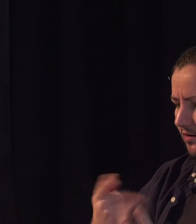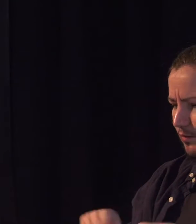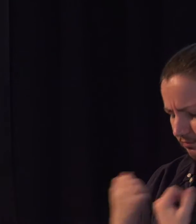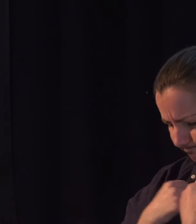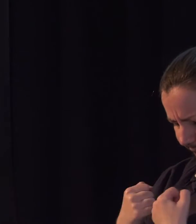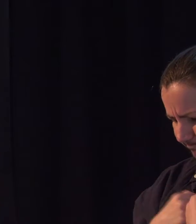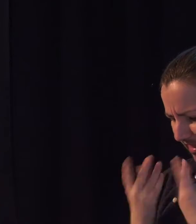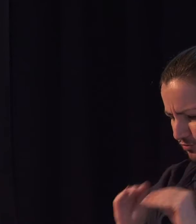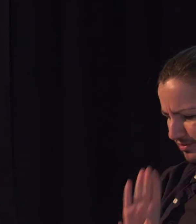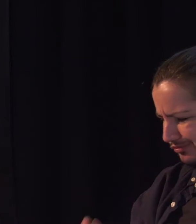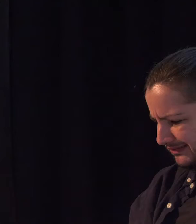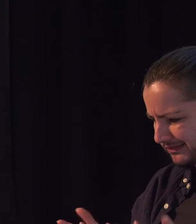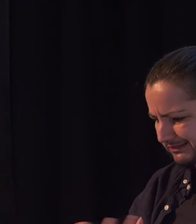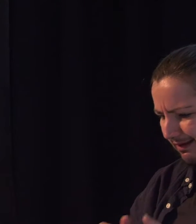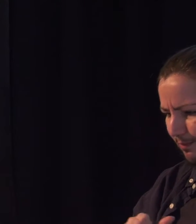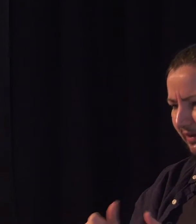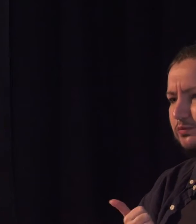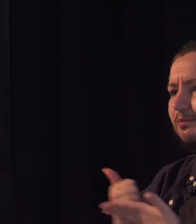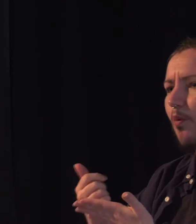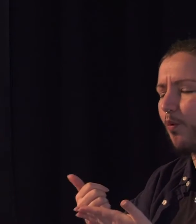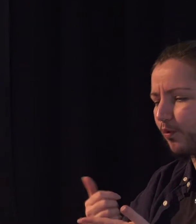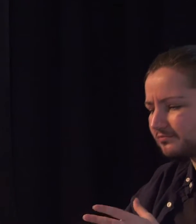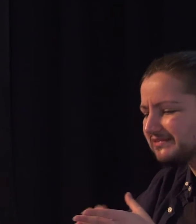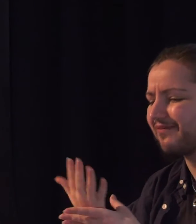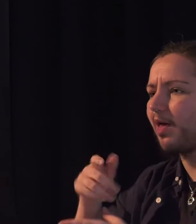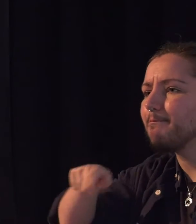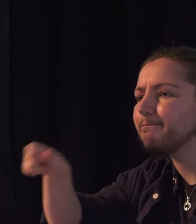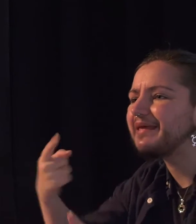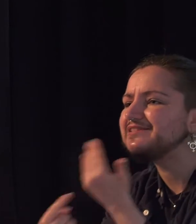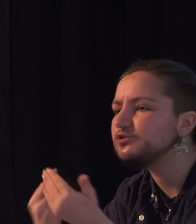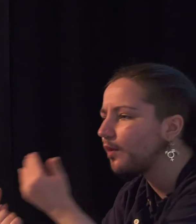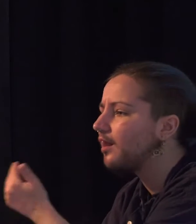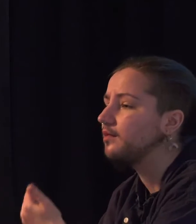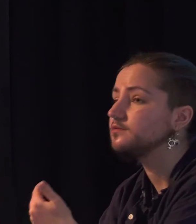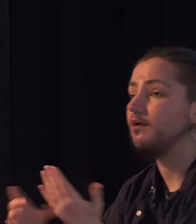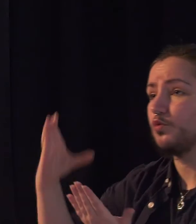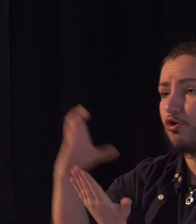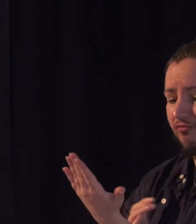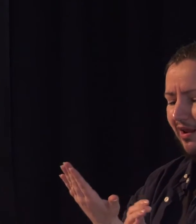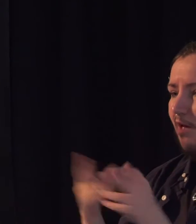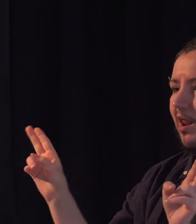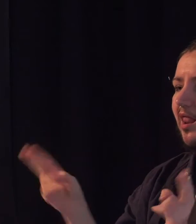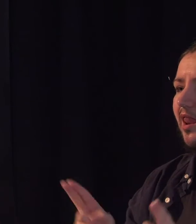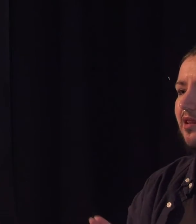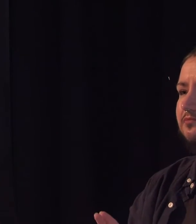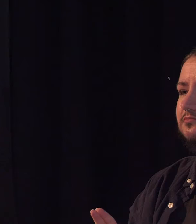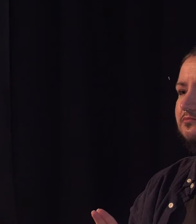and how best we could support and develop individuals. The curriculum was completely stripped back and we began to take a step back